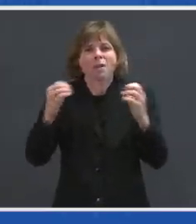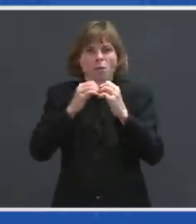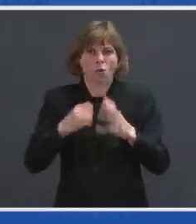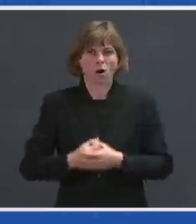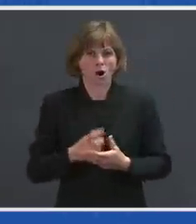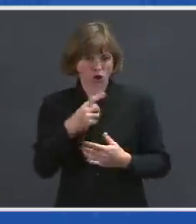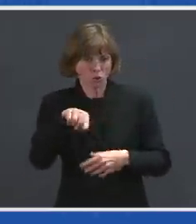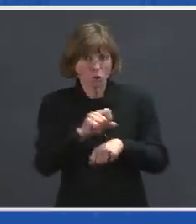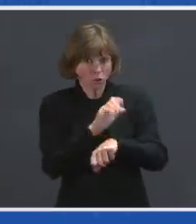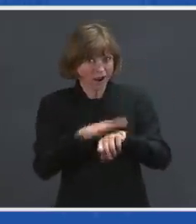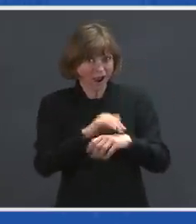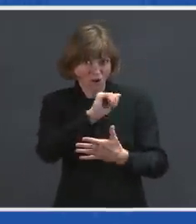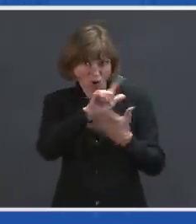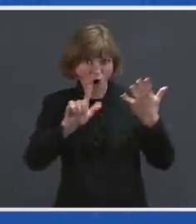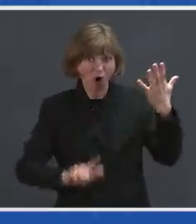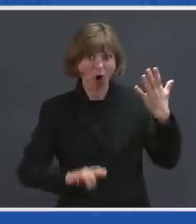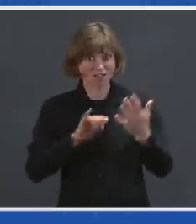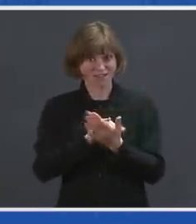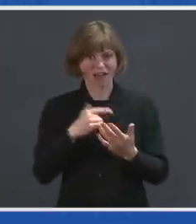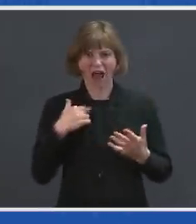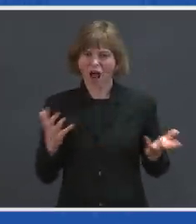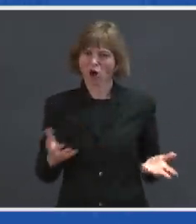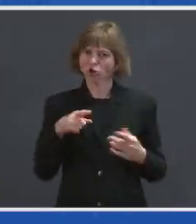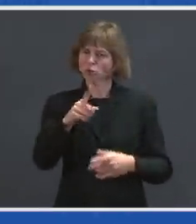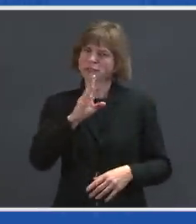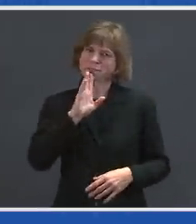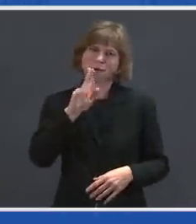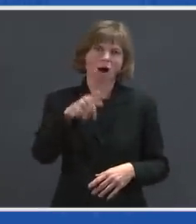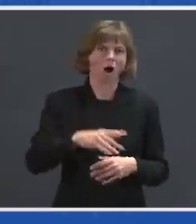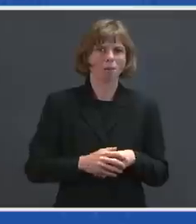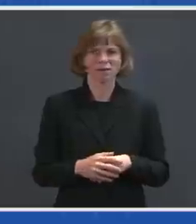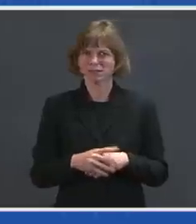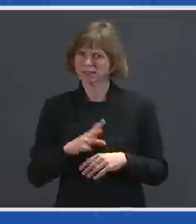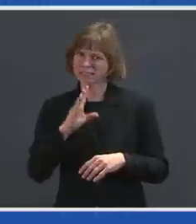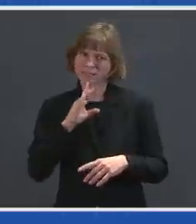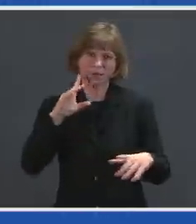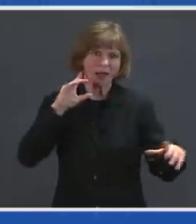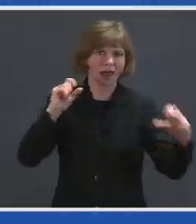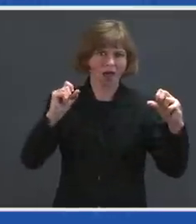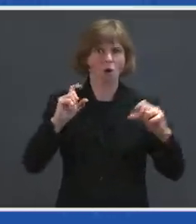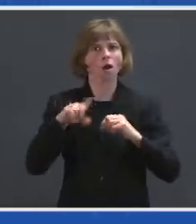I urge you to continue to speak up and speak out about the American Rescue Plan.